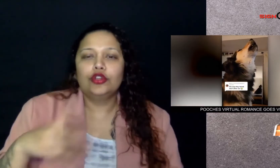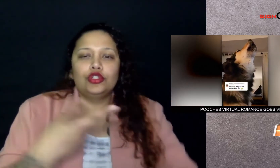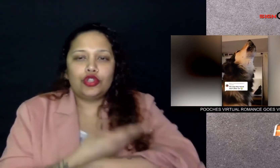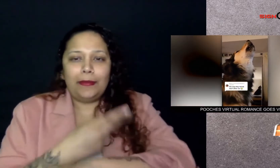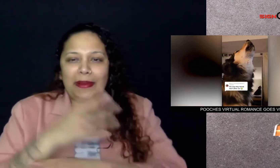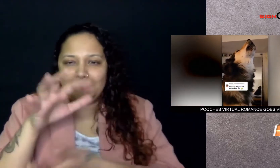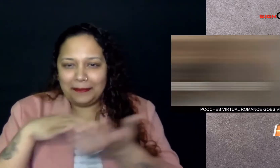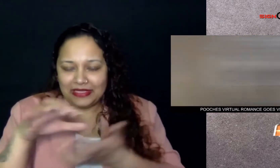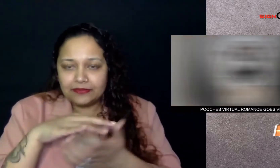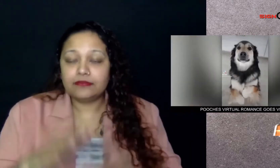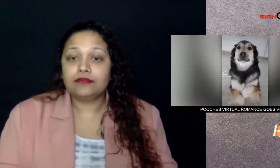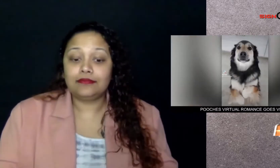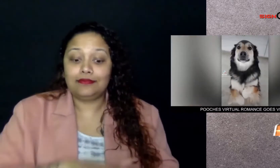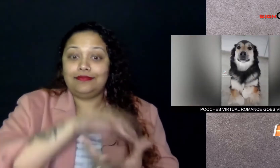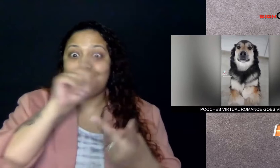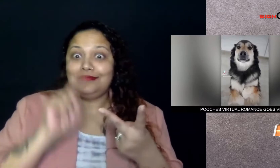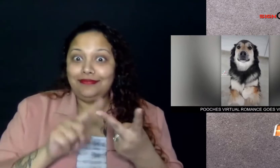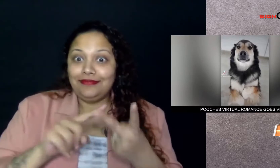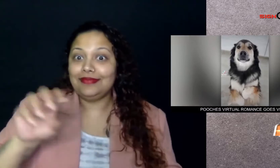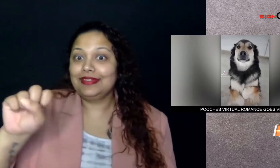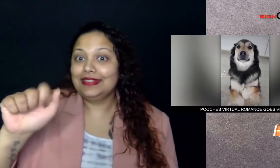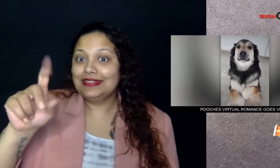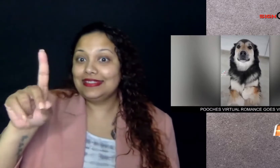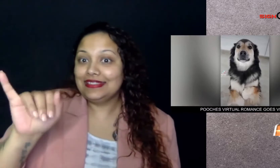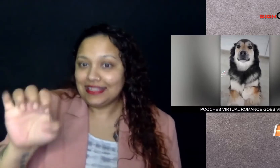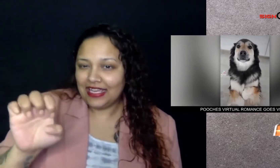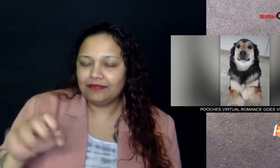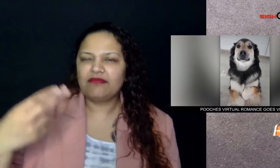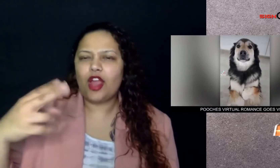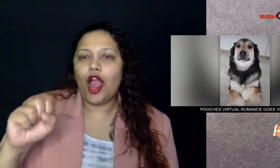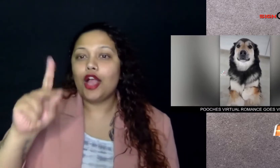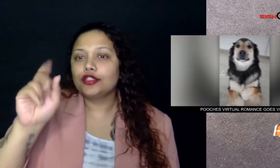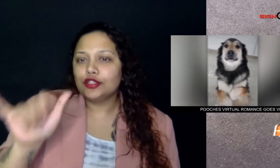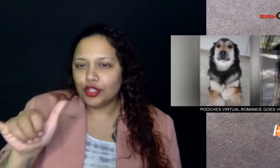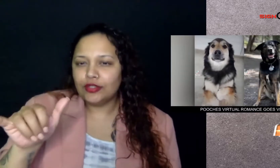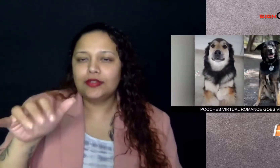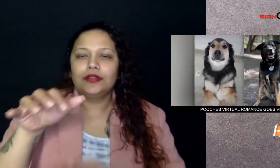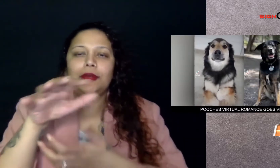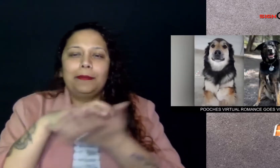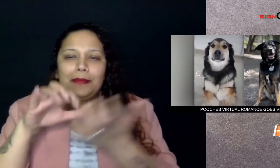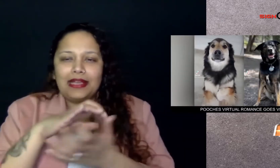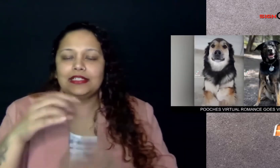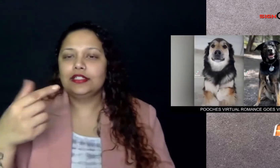Rollo a Rottweiler Shepherd mix and Sadie